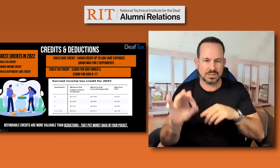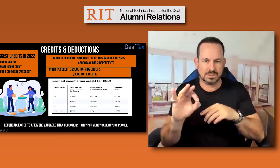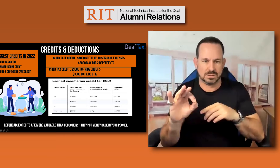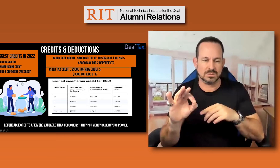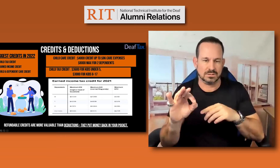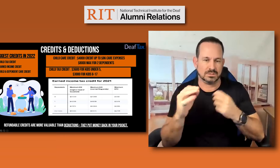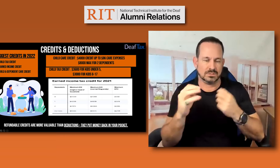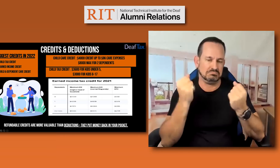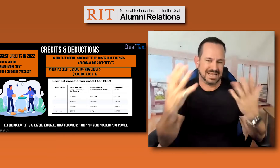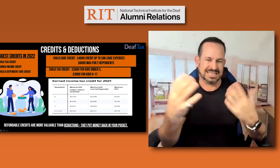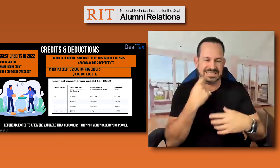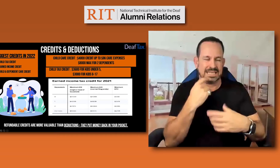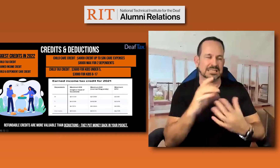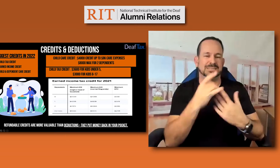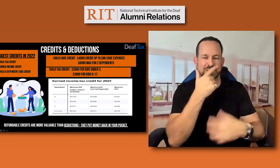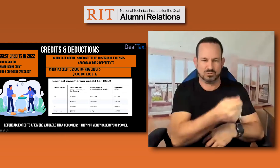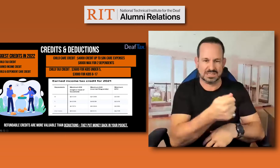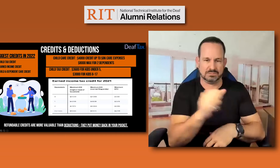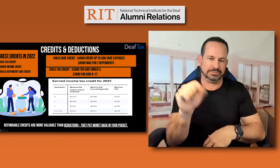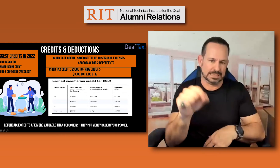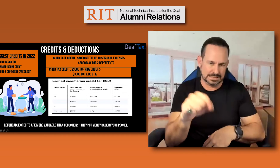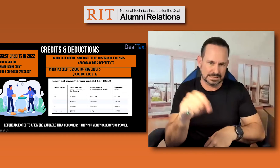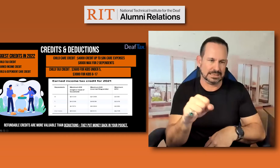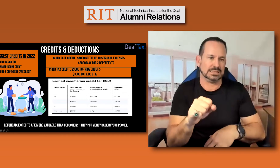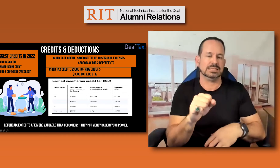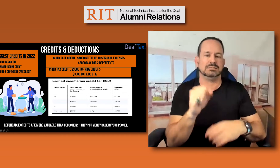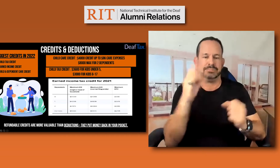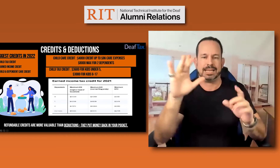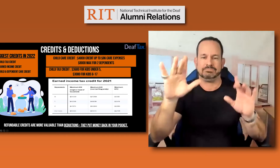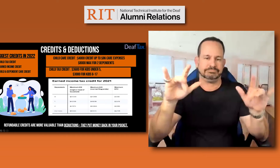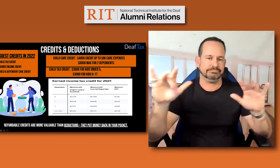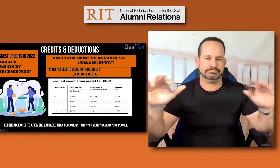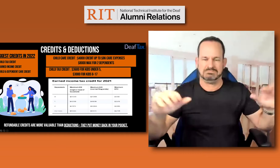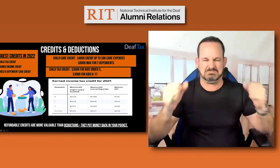and their ability to succeed and function in society. And that is something that our government is